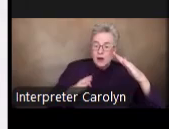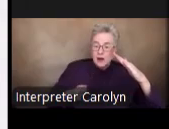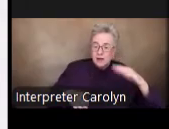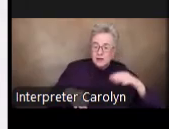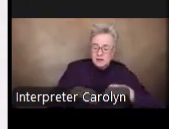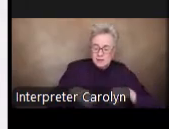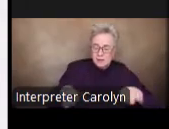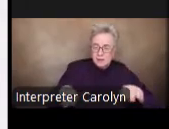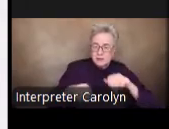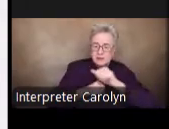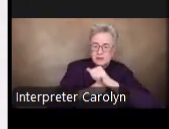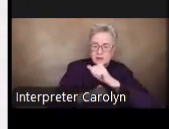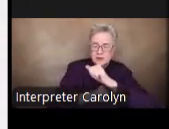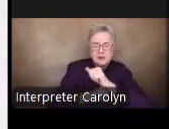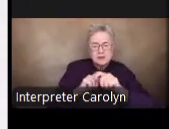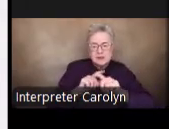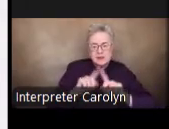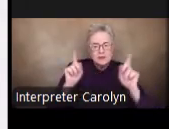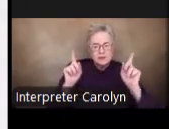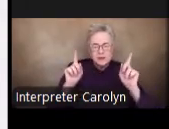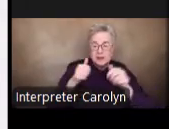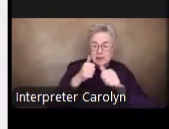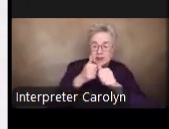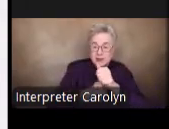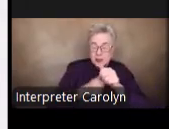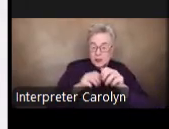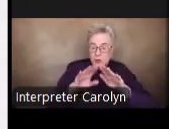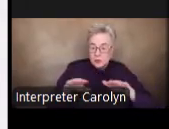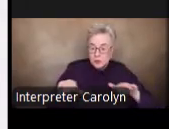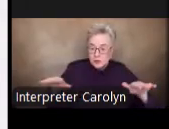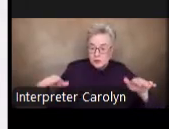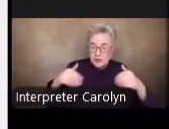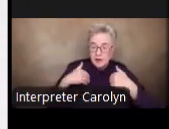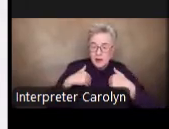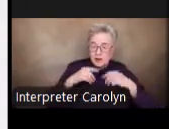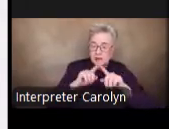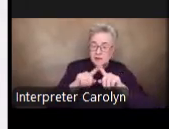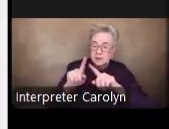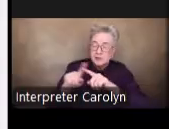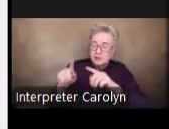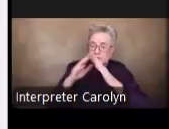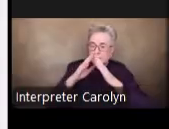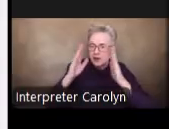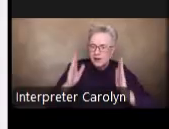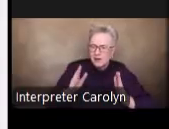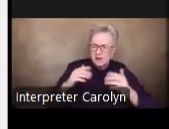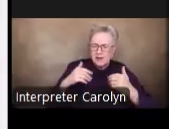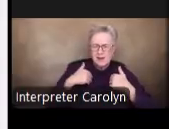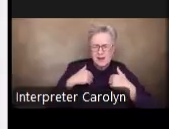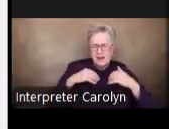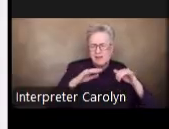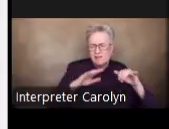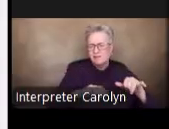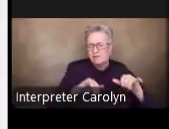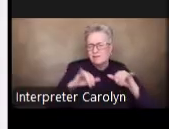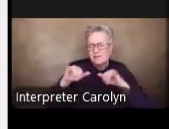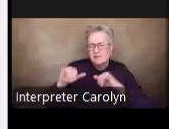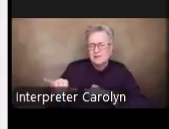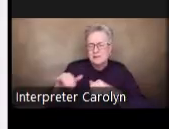every child's house may look a little different, but all strong houses follow the same basic building sequence. Our job is to